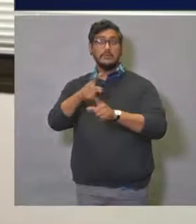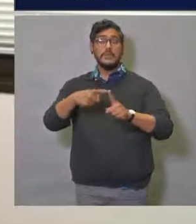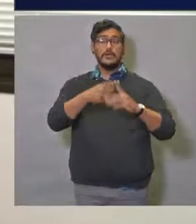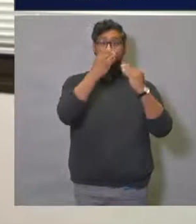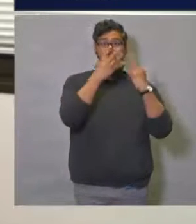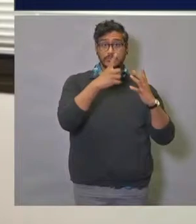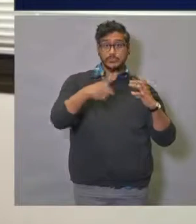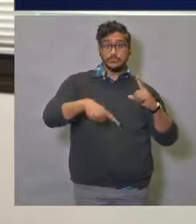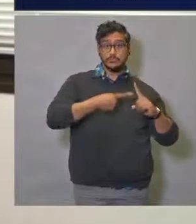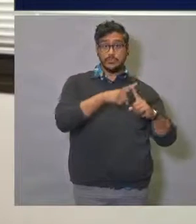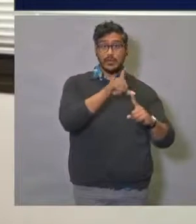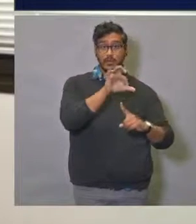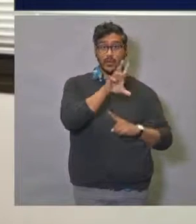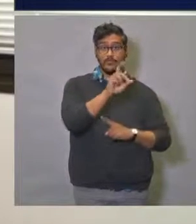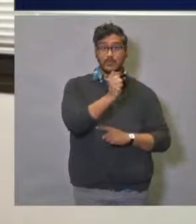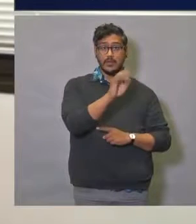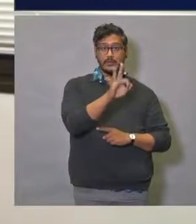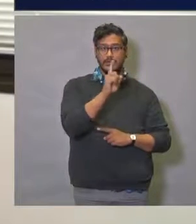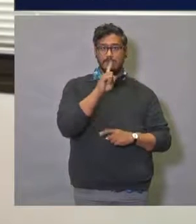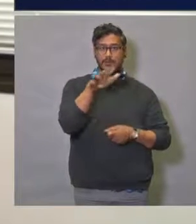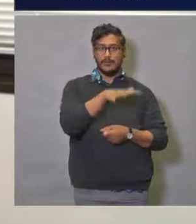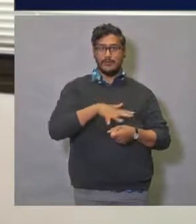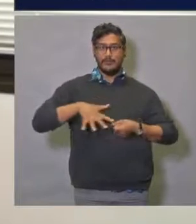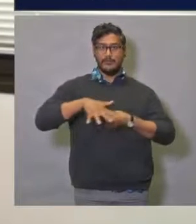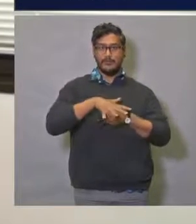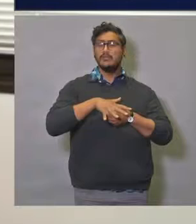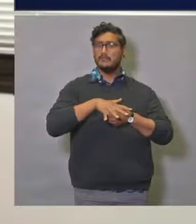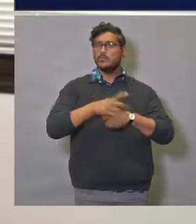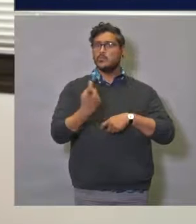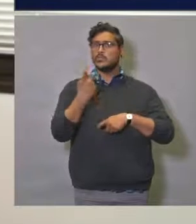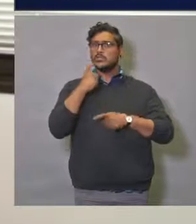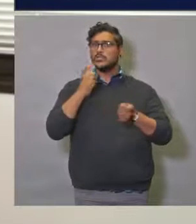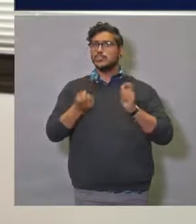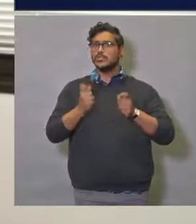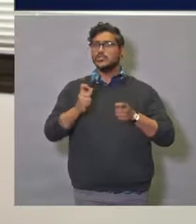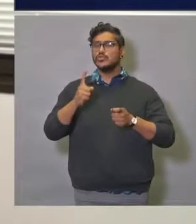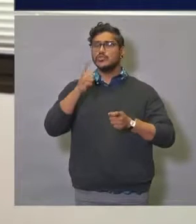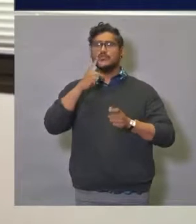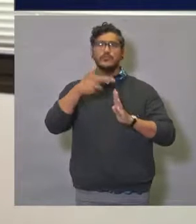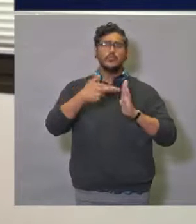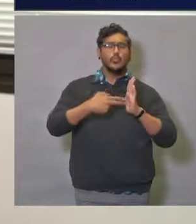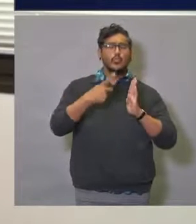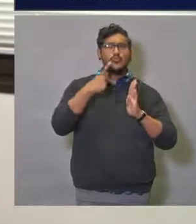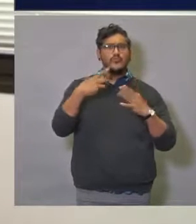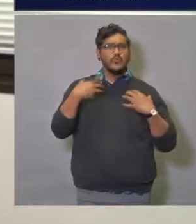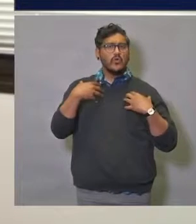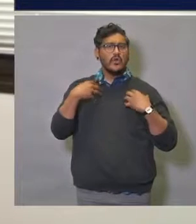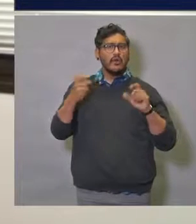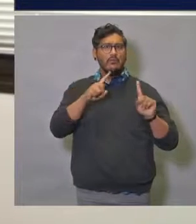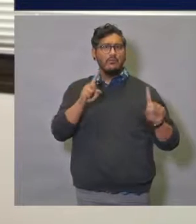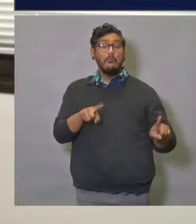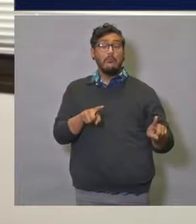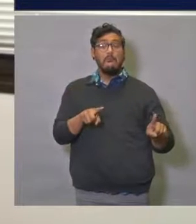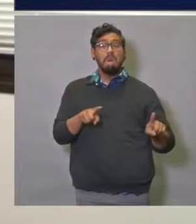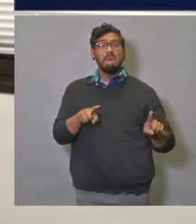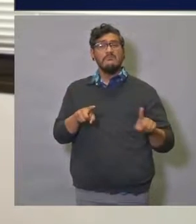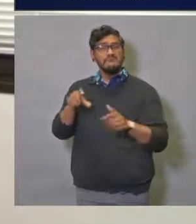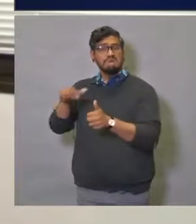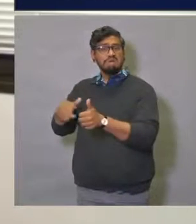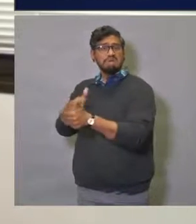[HABLA EN INGLÉS]